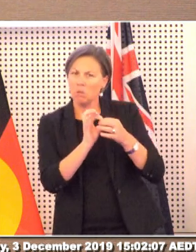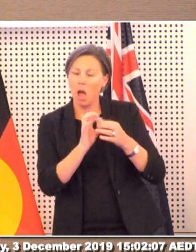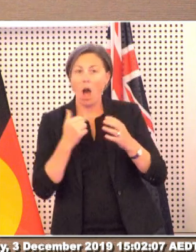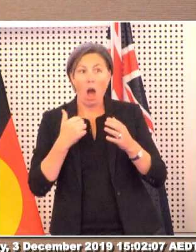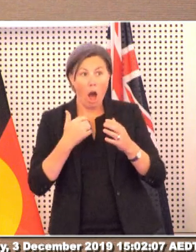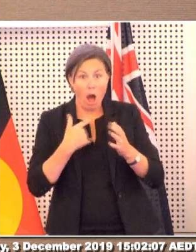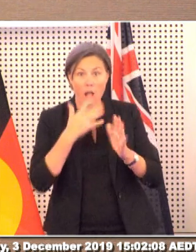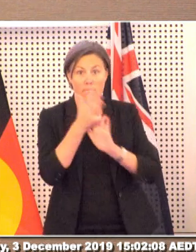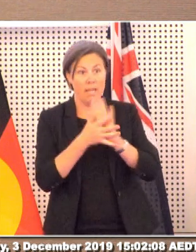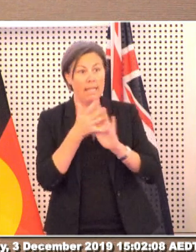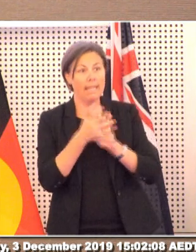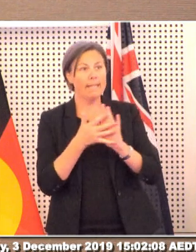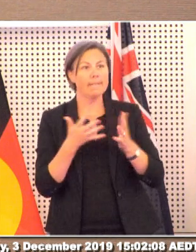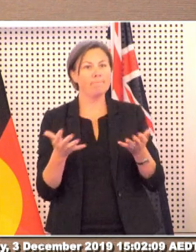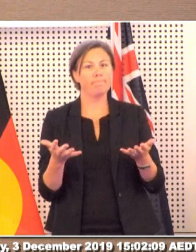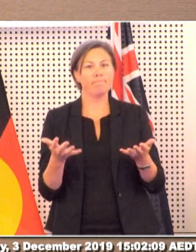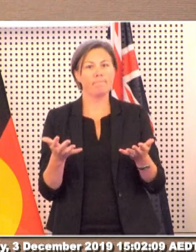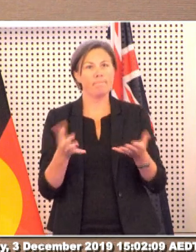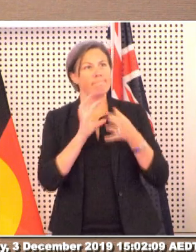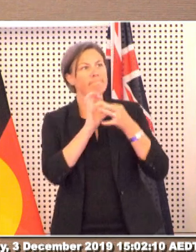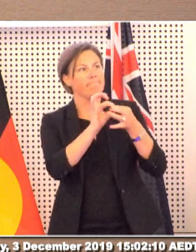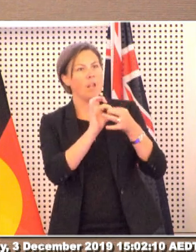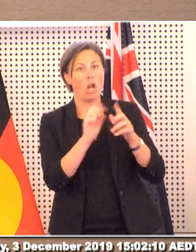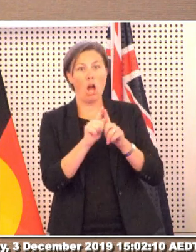No, are they engaged with the service in terms of advisory committees, do